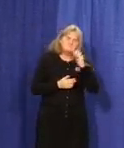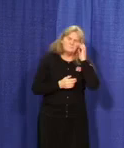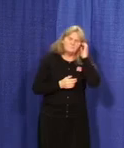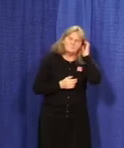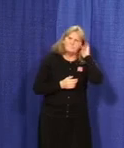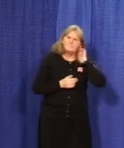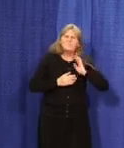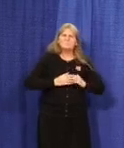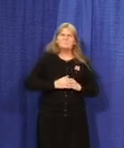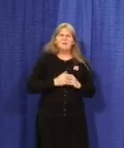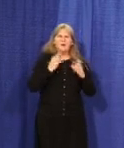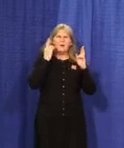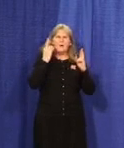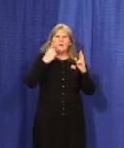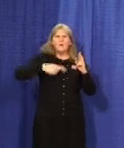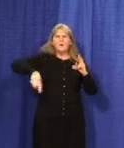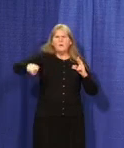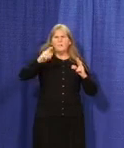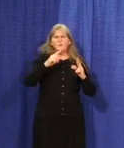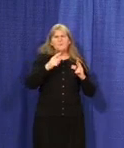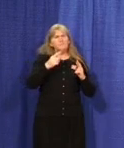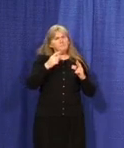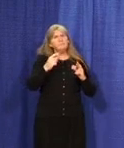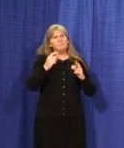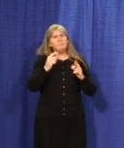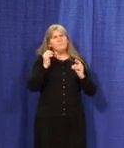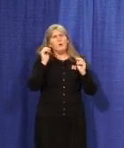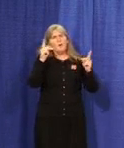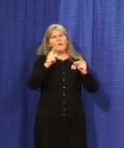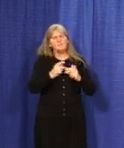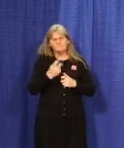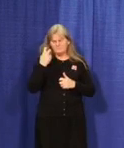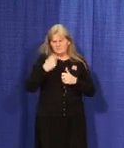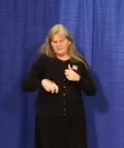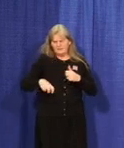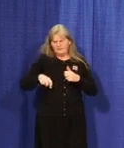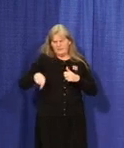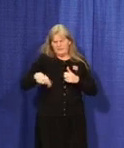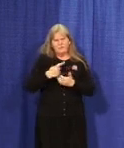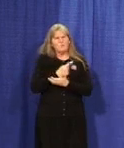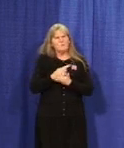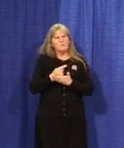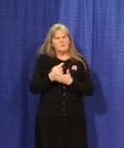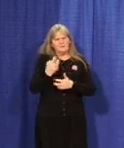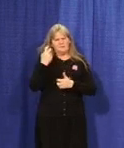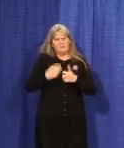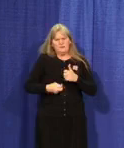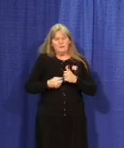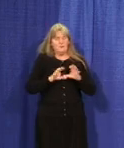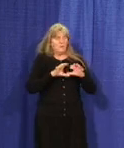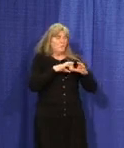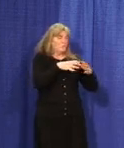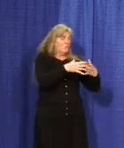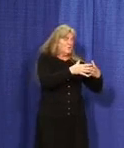I hope everyone is staring well. This has been a difficult week. Difficult around the world,